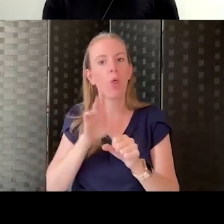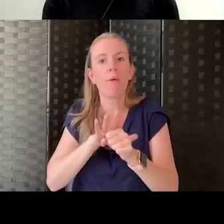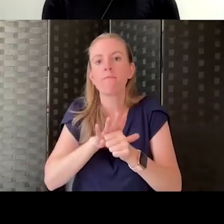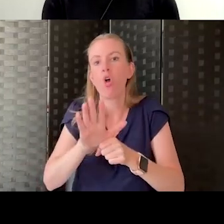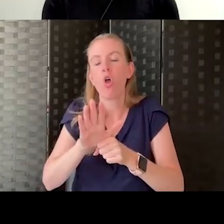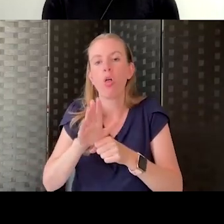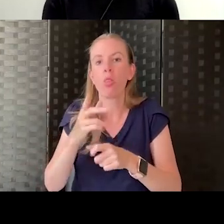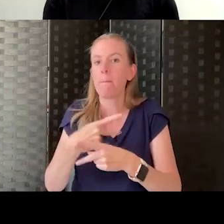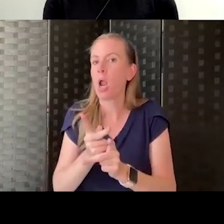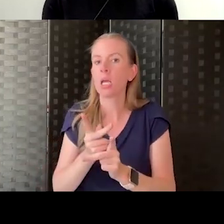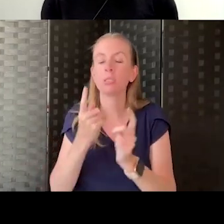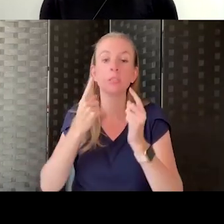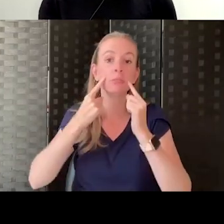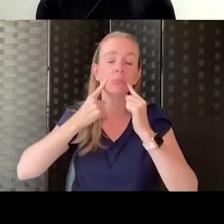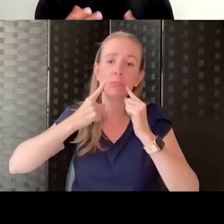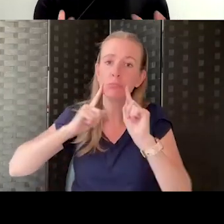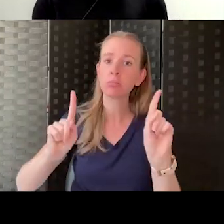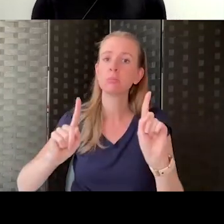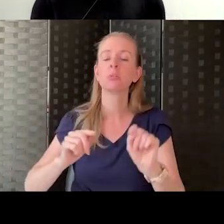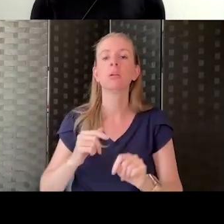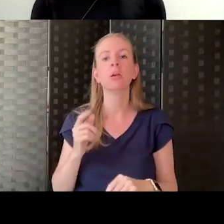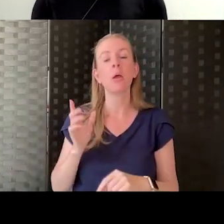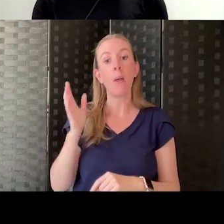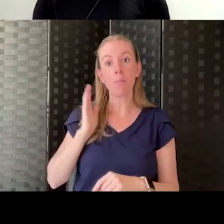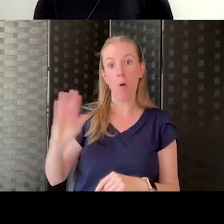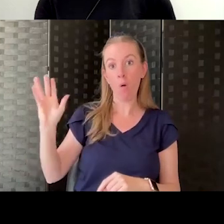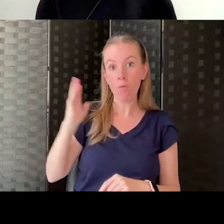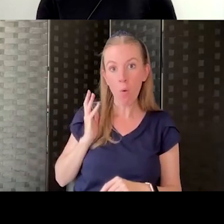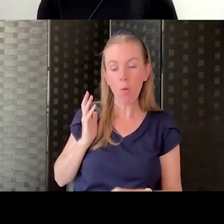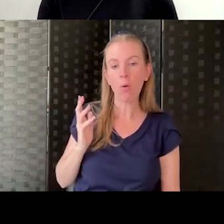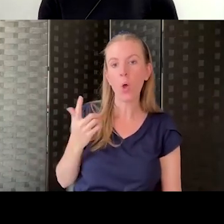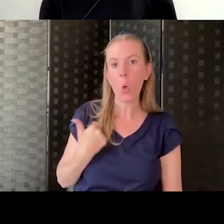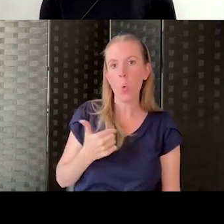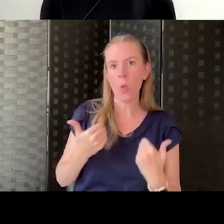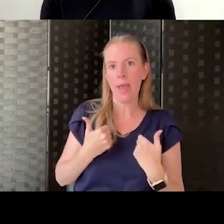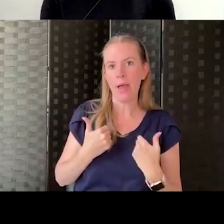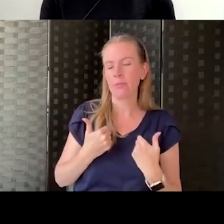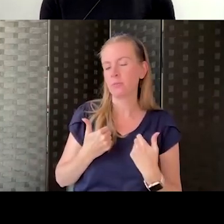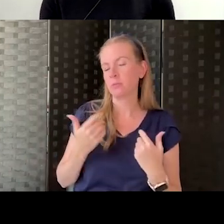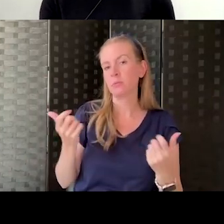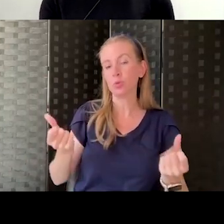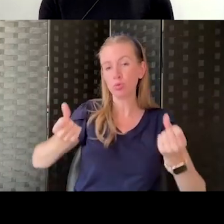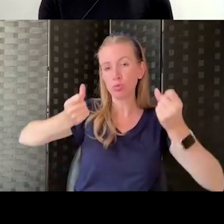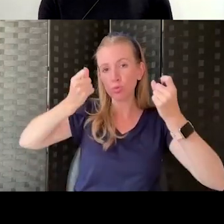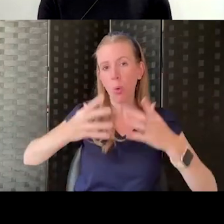it worked wonders. Before we had done that, we had an egregious amount of accessibility